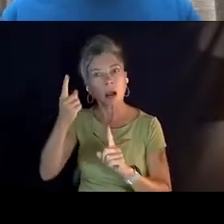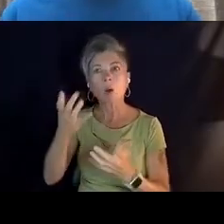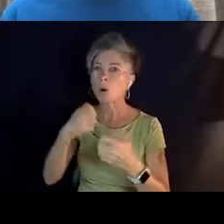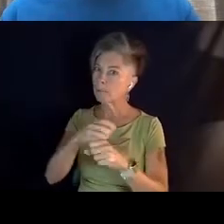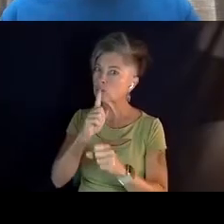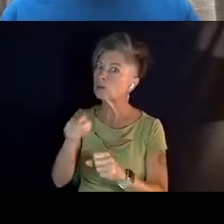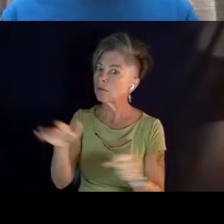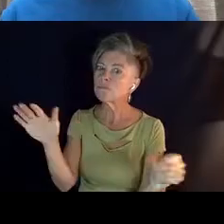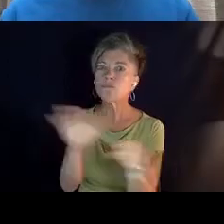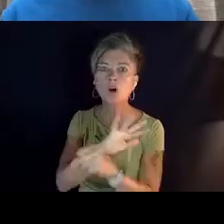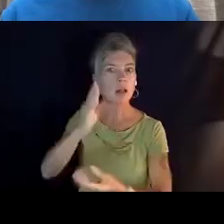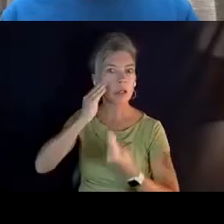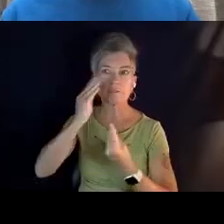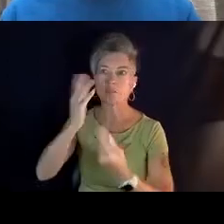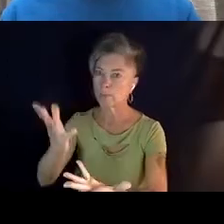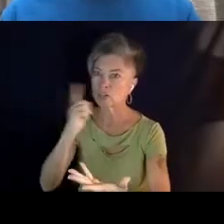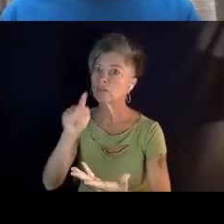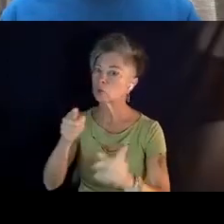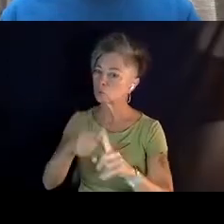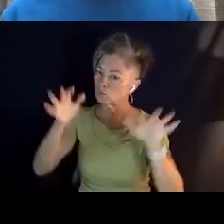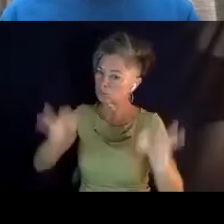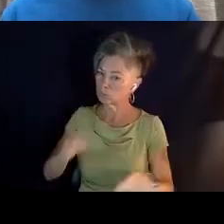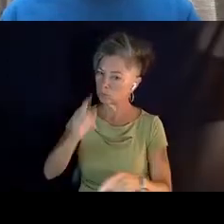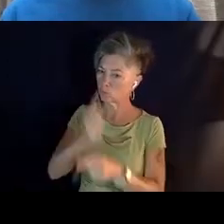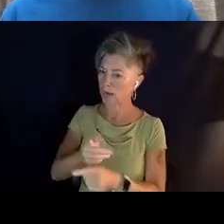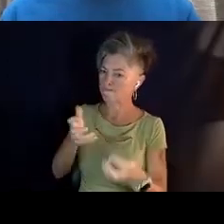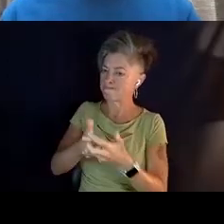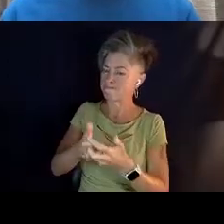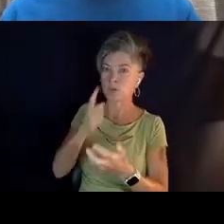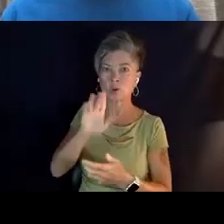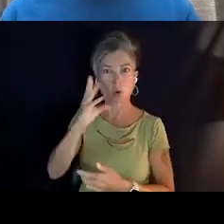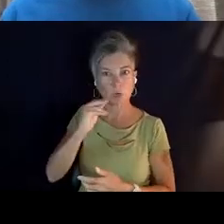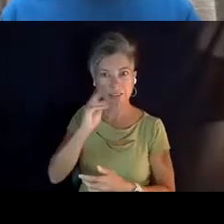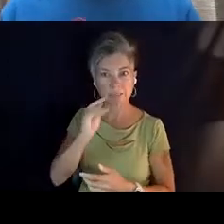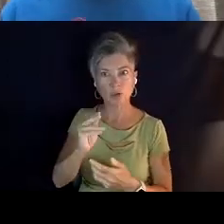that is necessary for your journey and that you feel as well informed as possible.